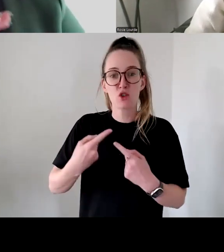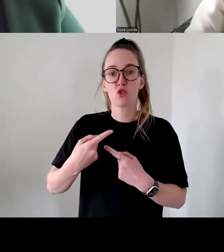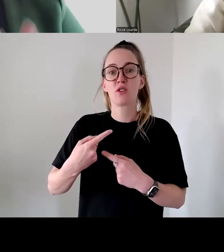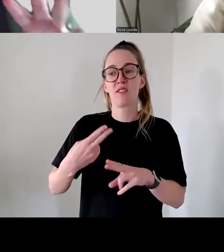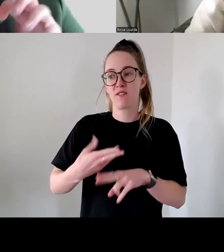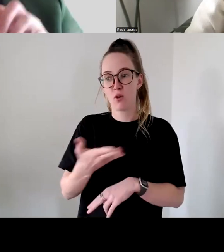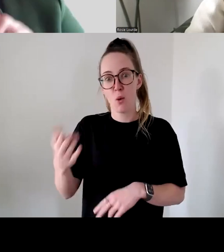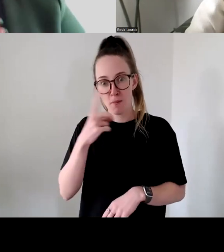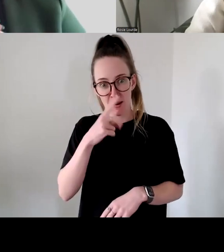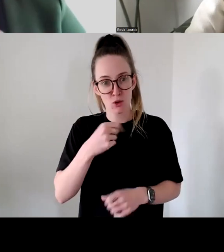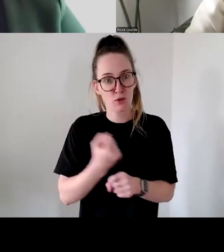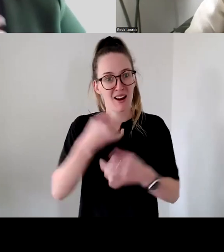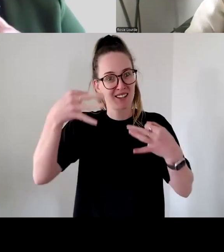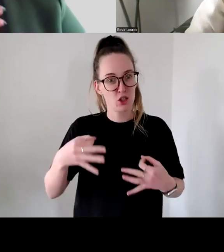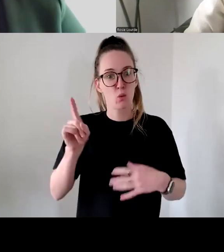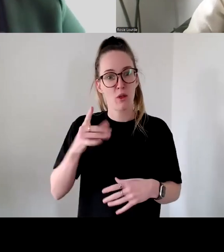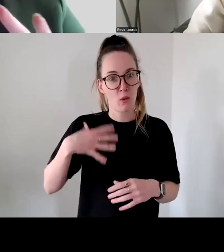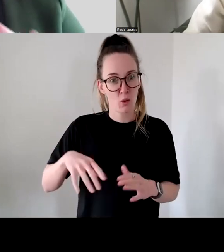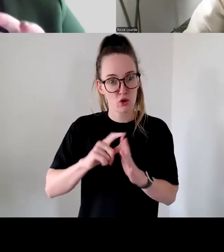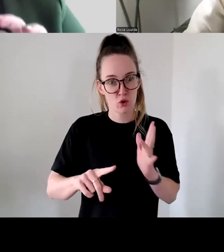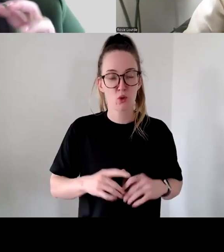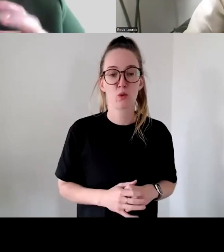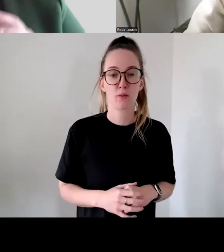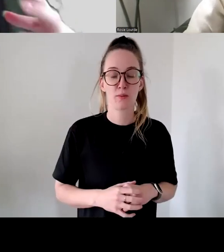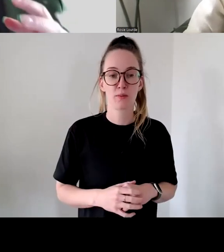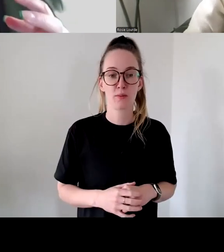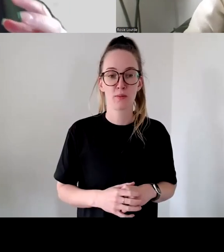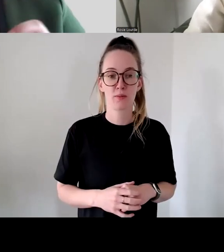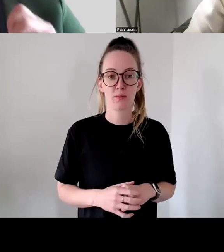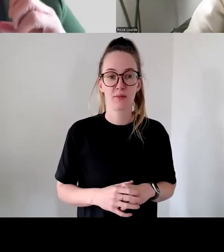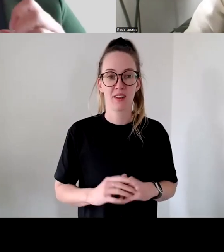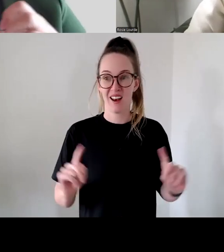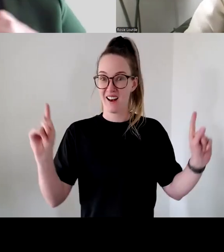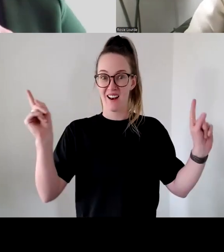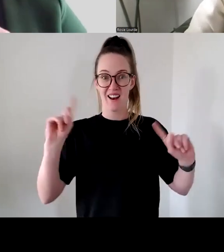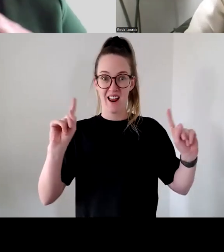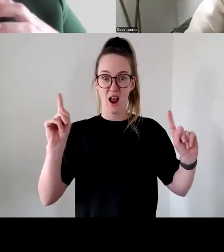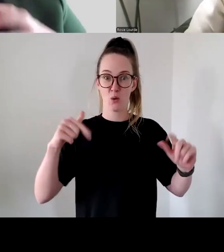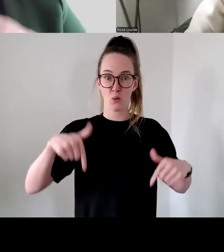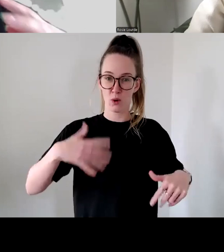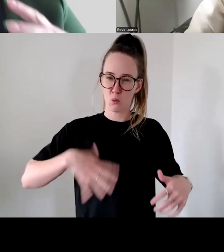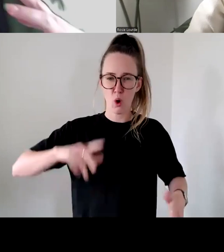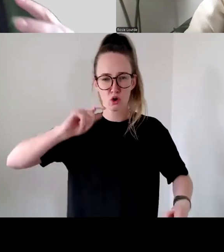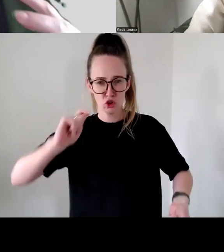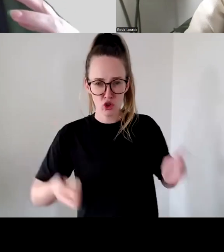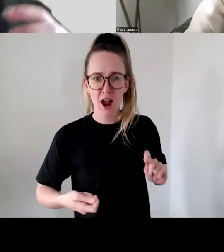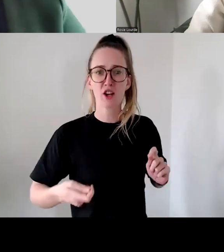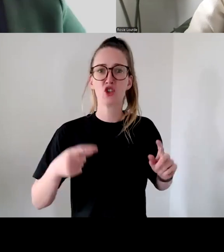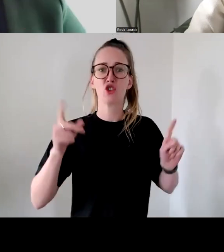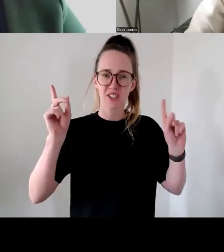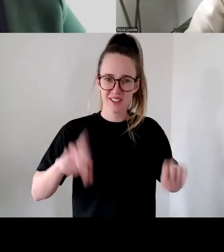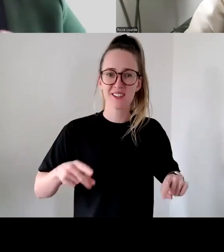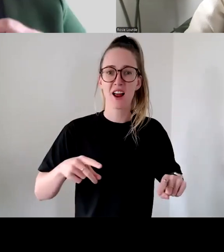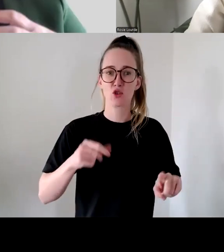It's why the collective movement that we are in now, for change, is having more impact. Because